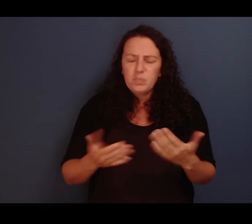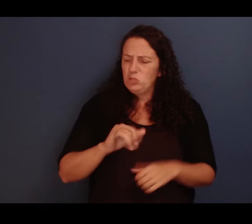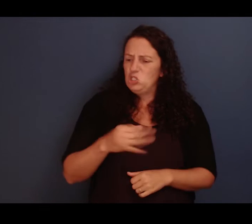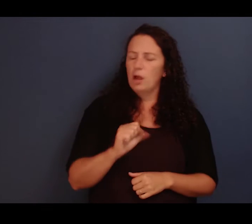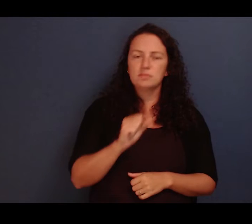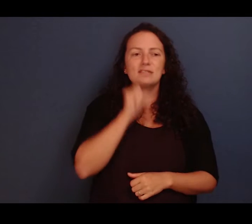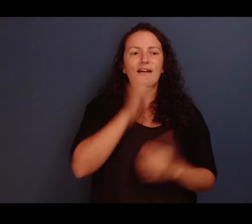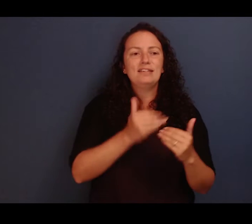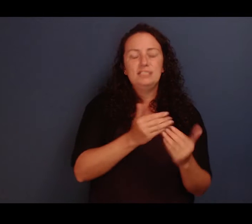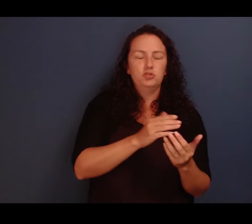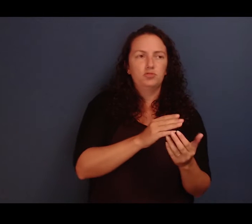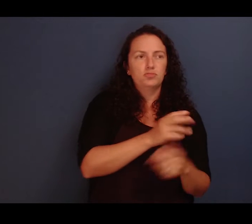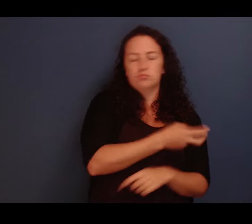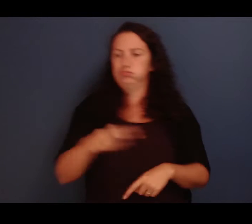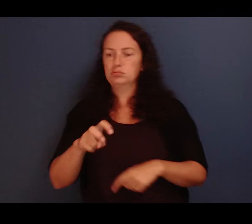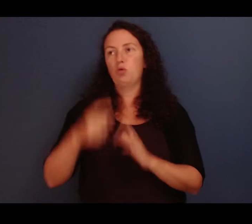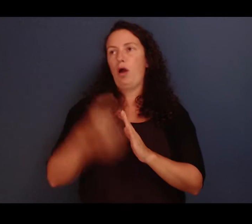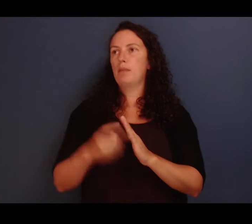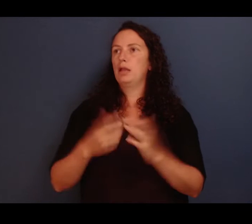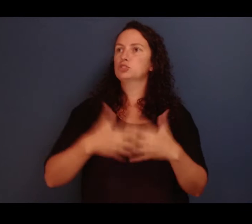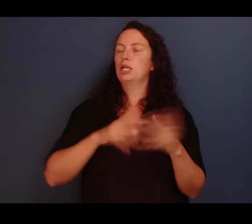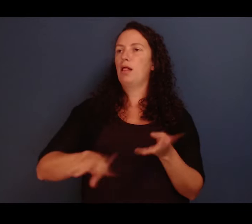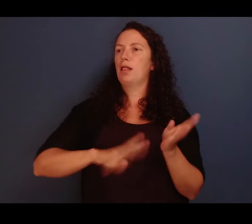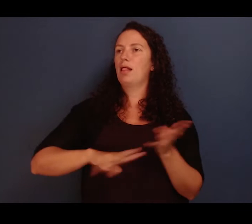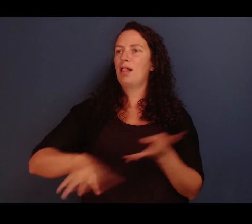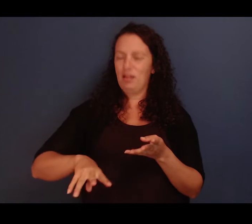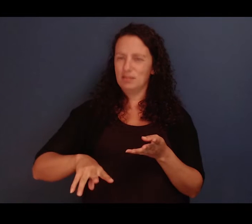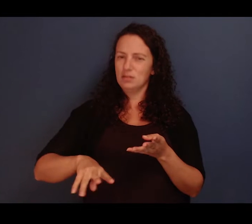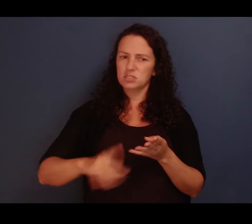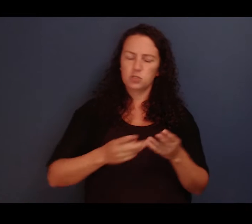jobs and artificial intelligence. We will strengthen our partnerships and build the